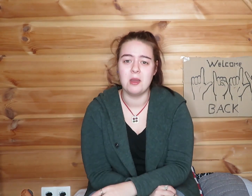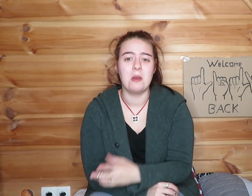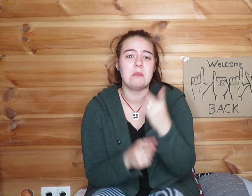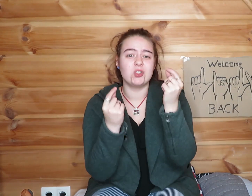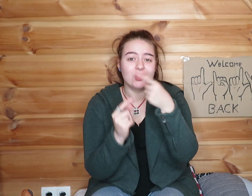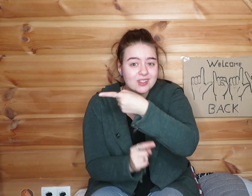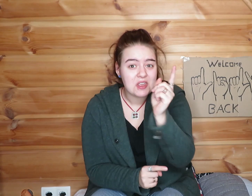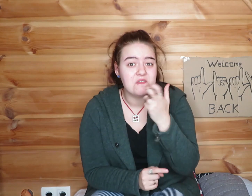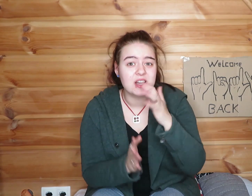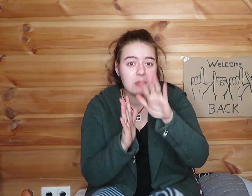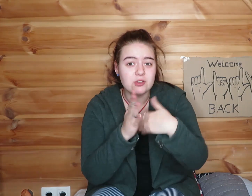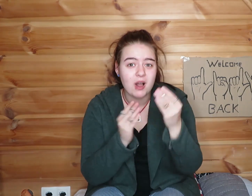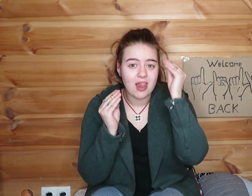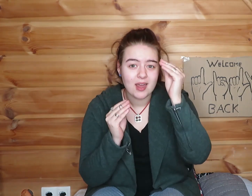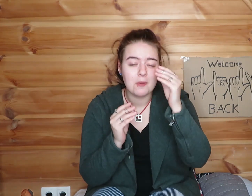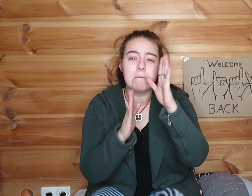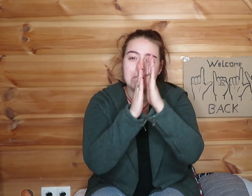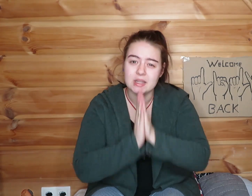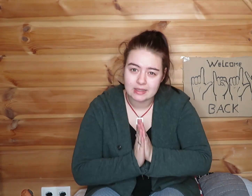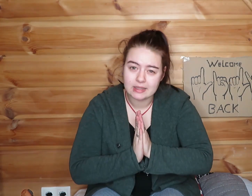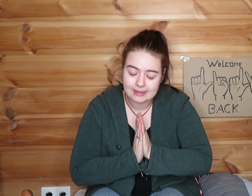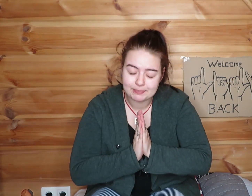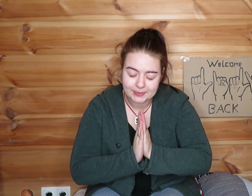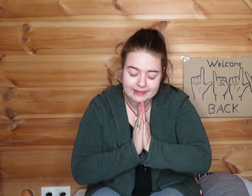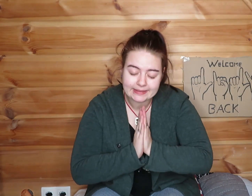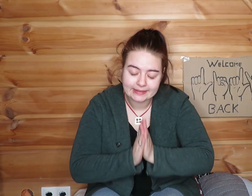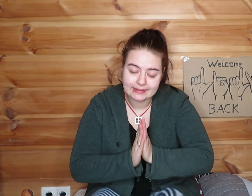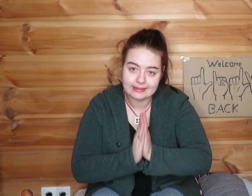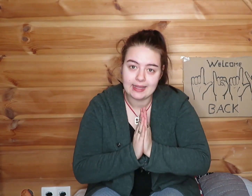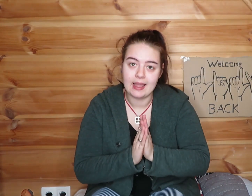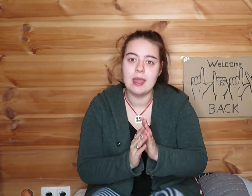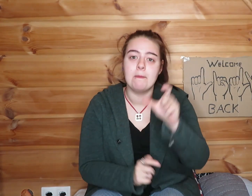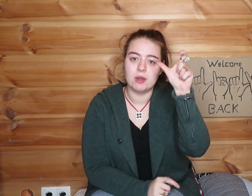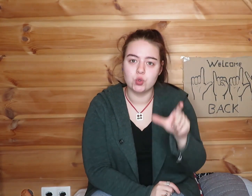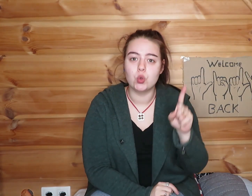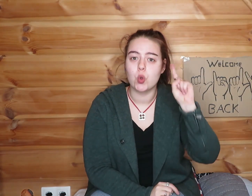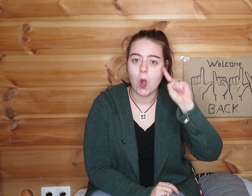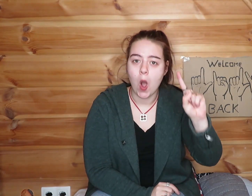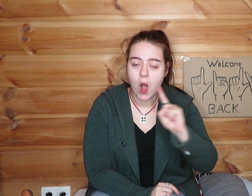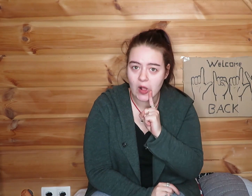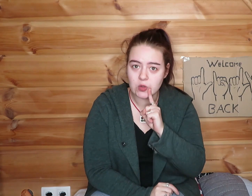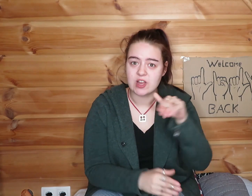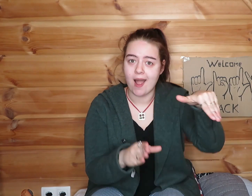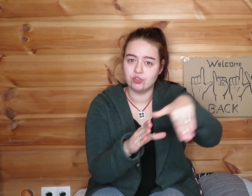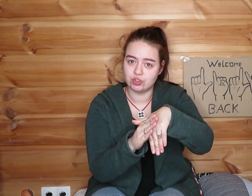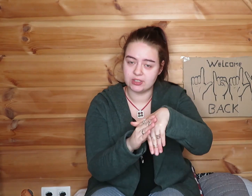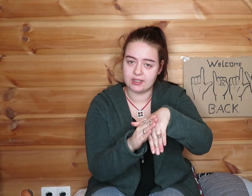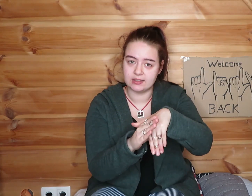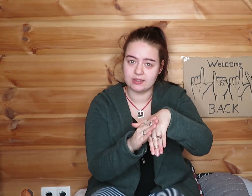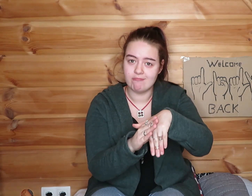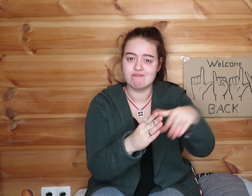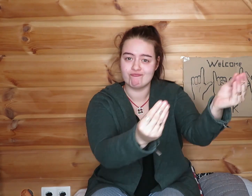If you wanna learn sign language, then PLEASE hire a deaf teacher.